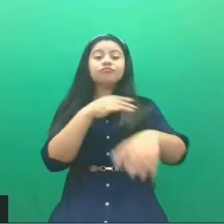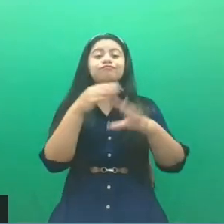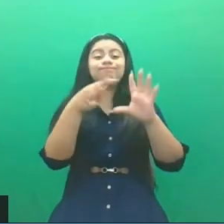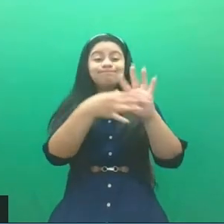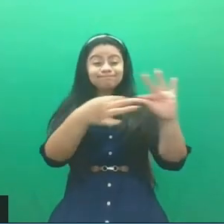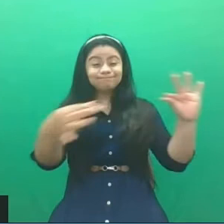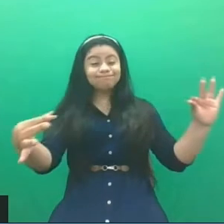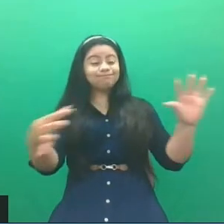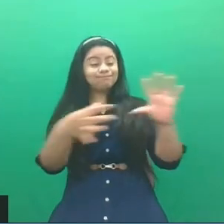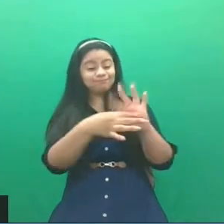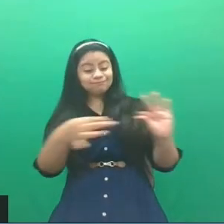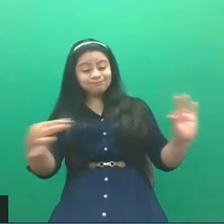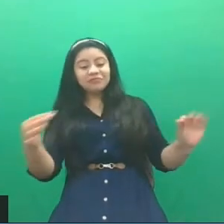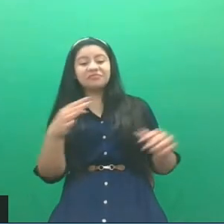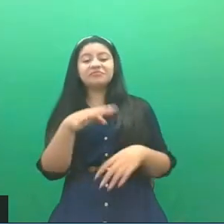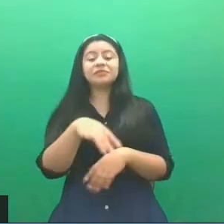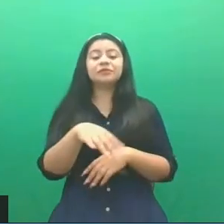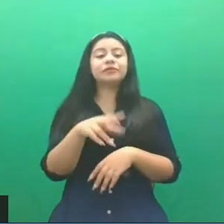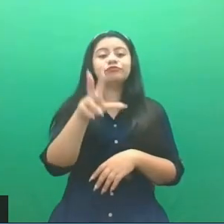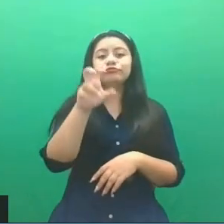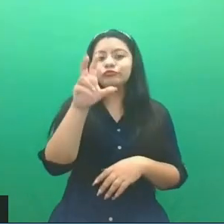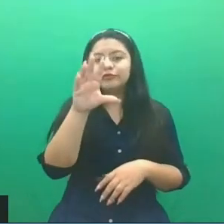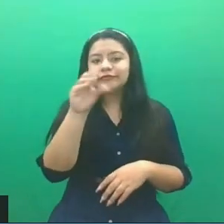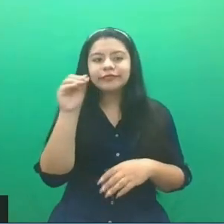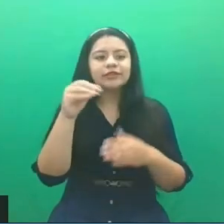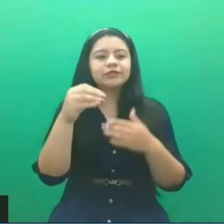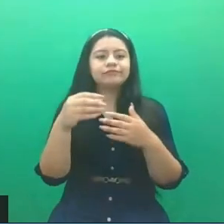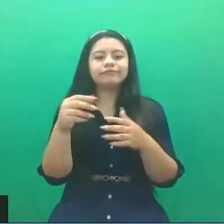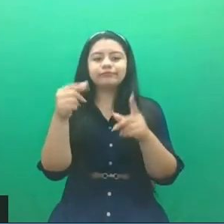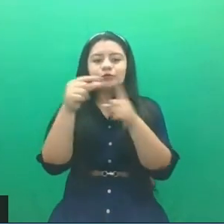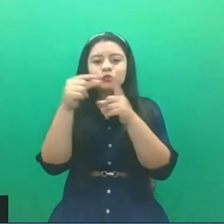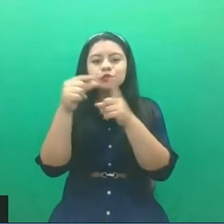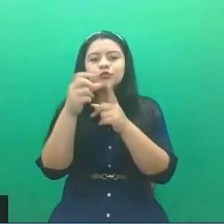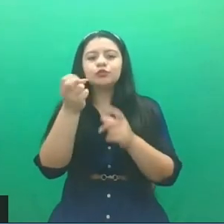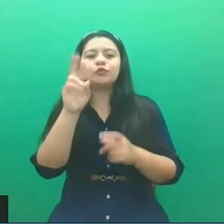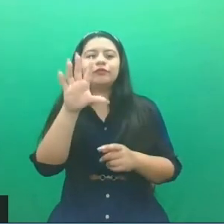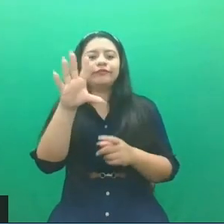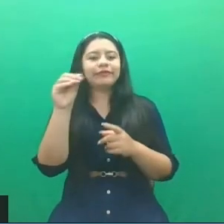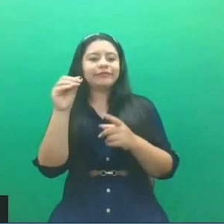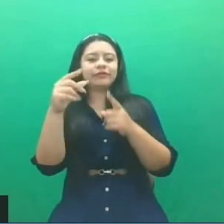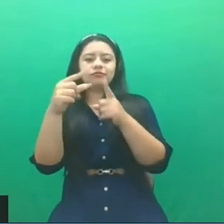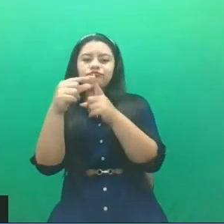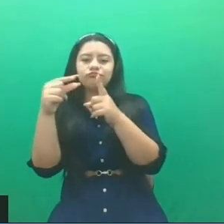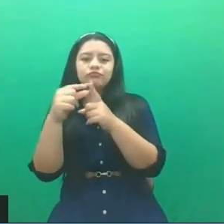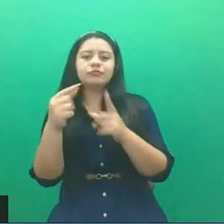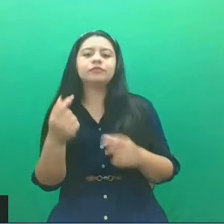50 words to 350 words, believe it or not, is the as wide as the range can be. What I would say